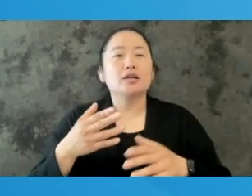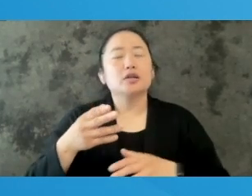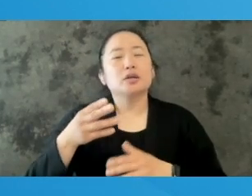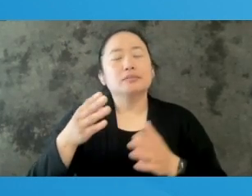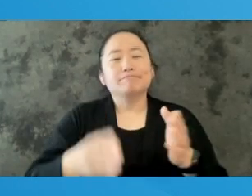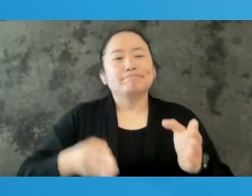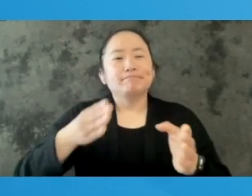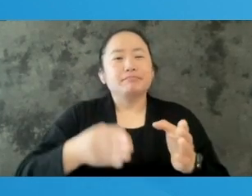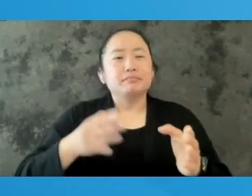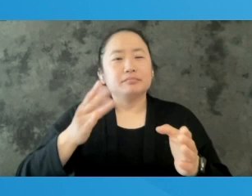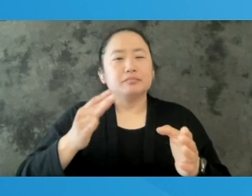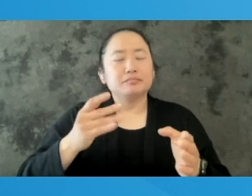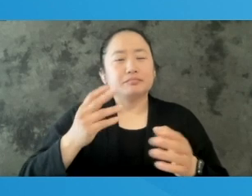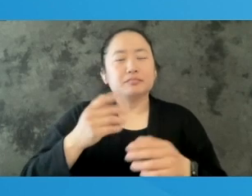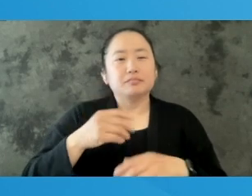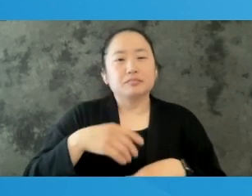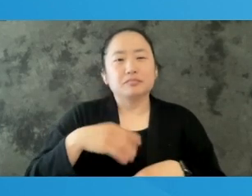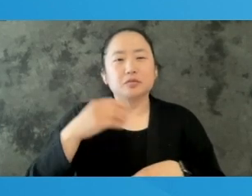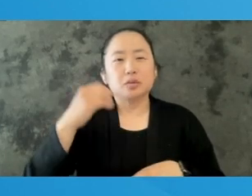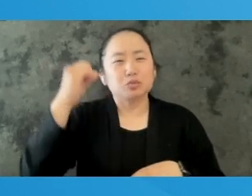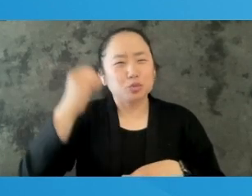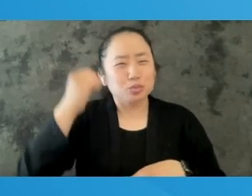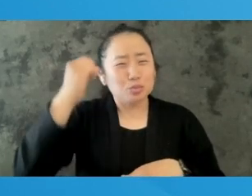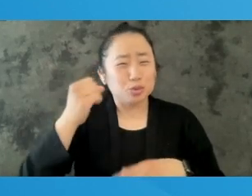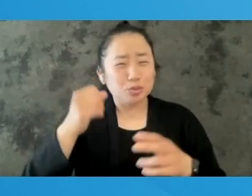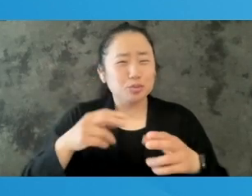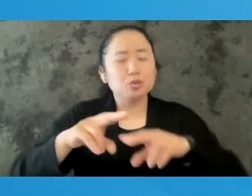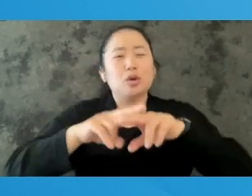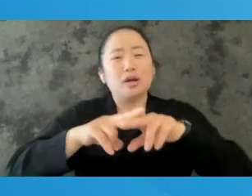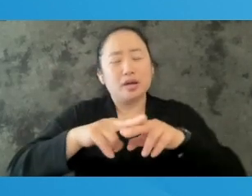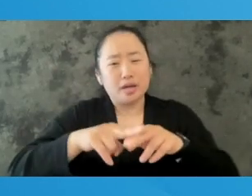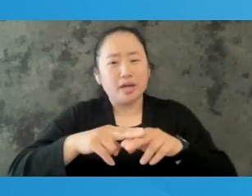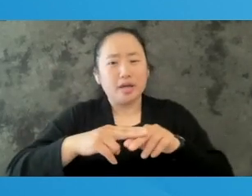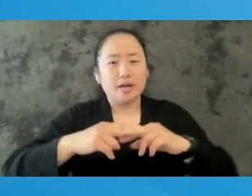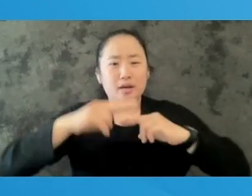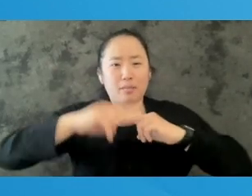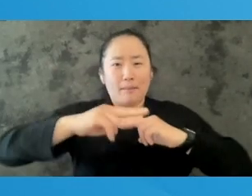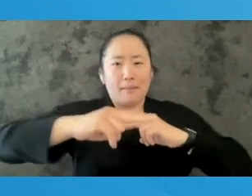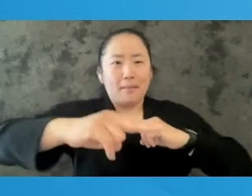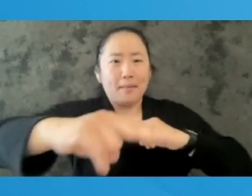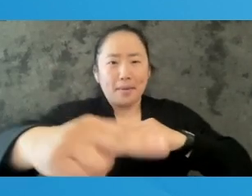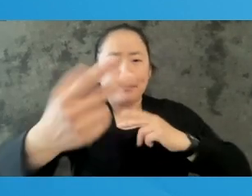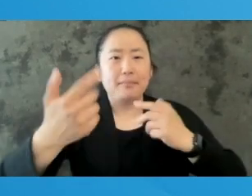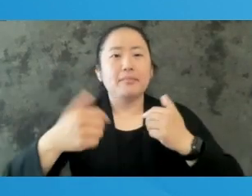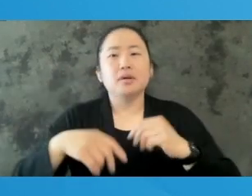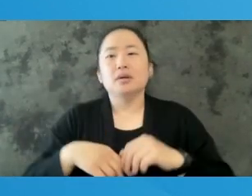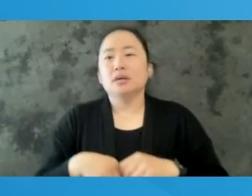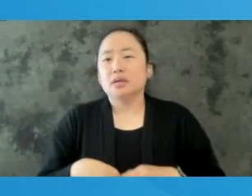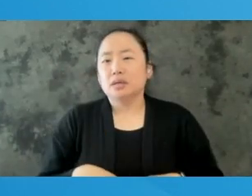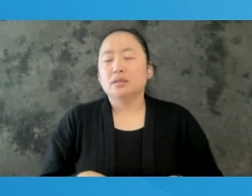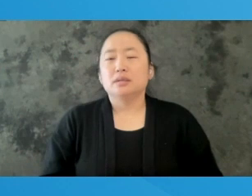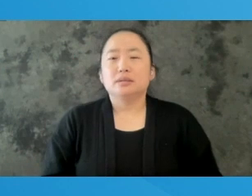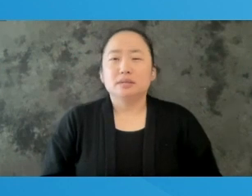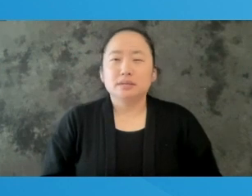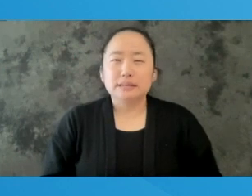even braided from this perspective. What else? Let's see.